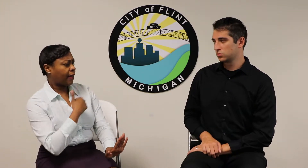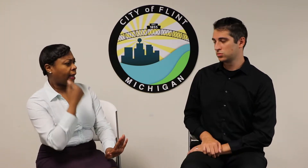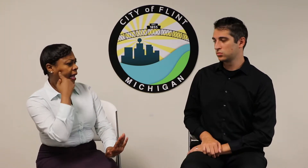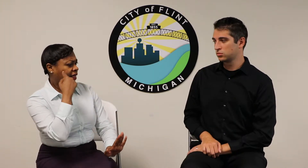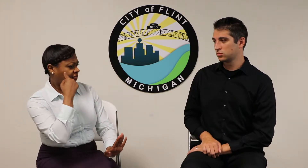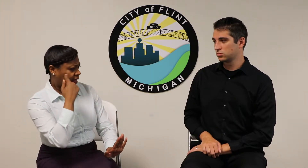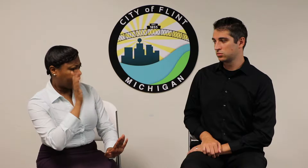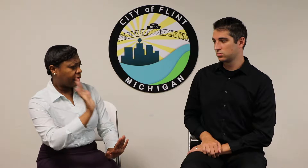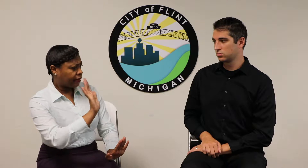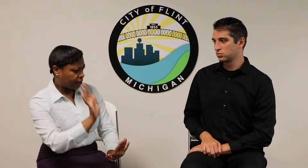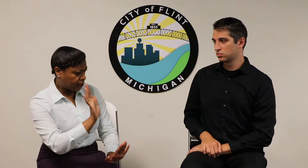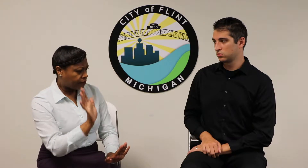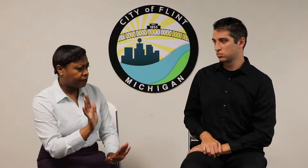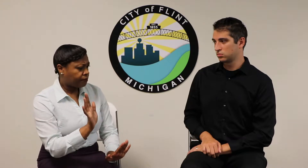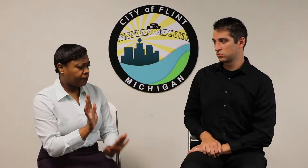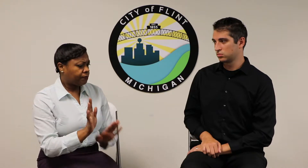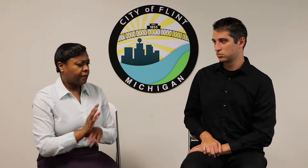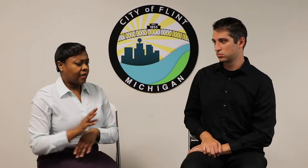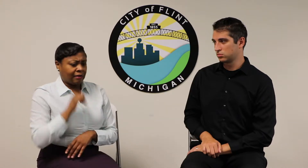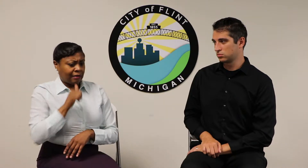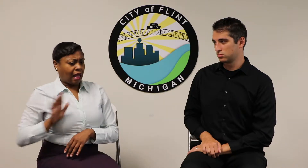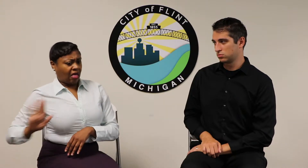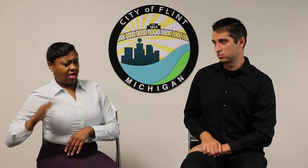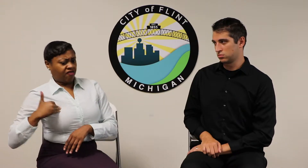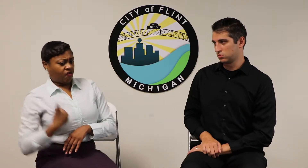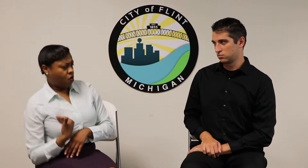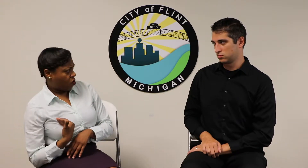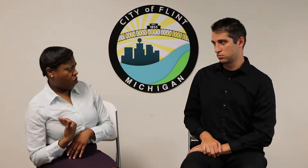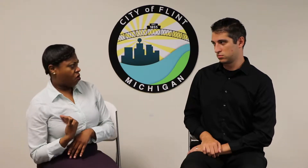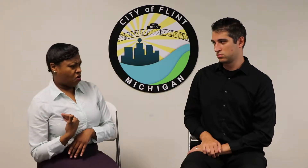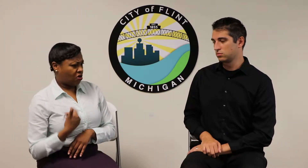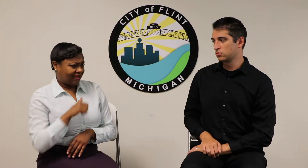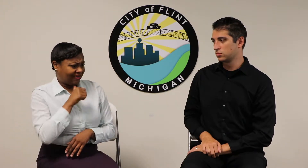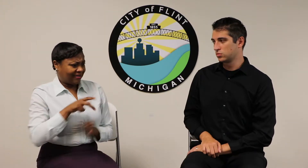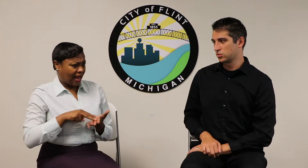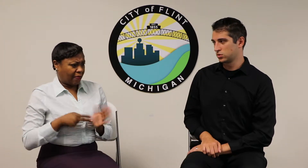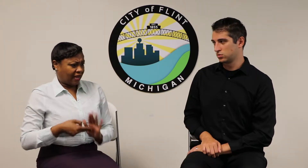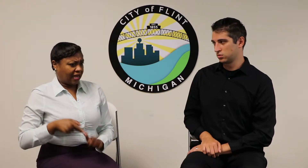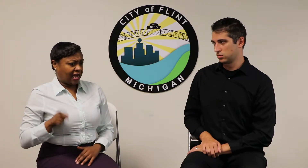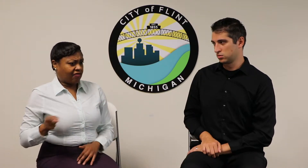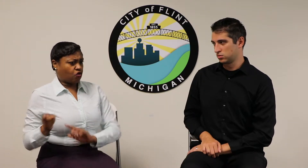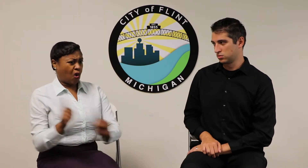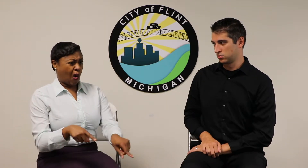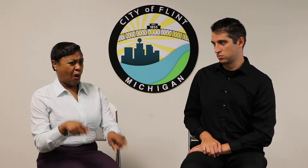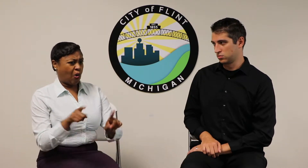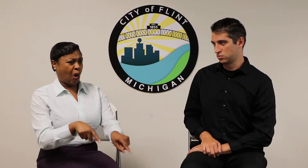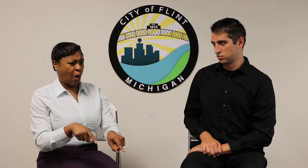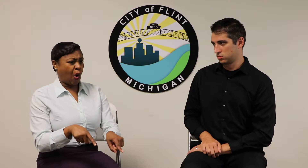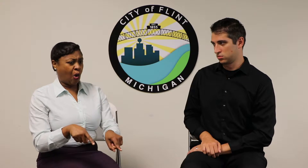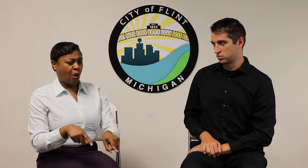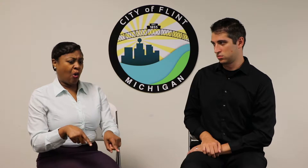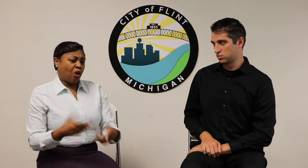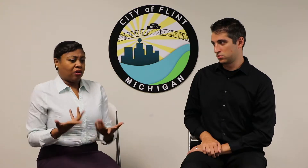it's not the citizens of Flint's fault and they shouldn't be stuck with the inconvenience of coming up with